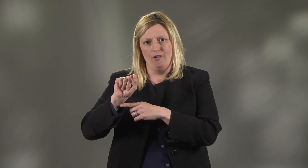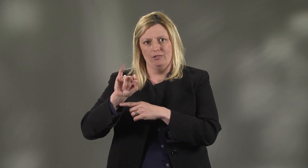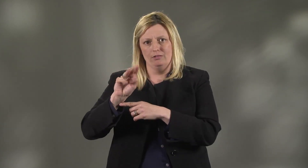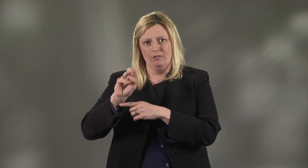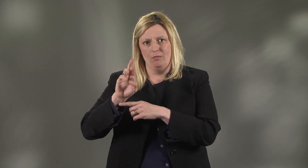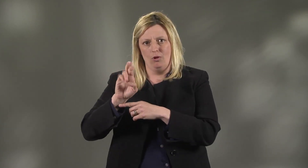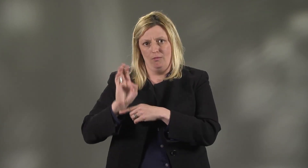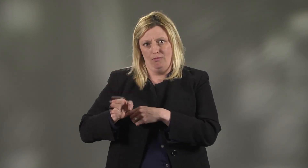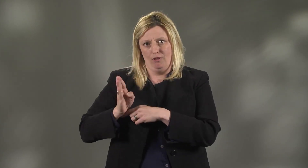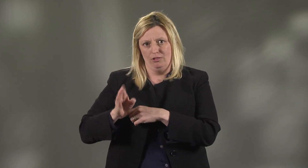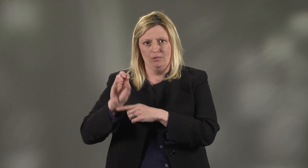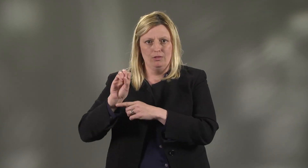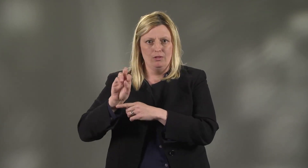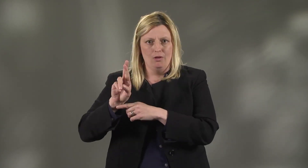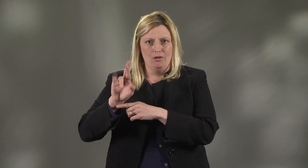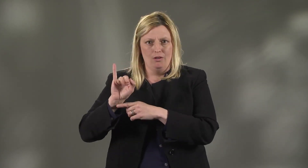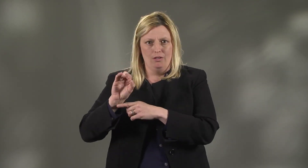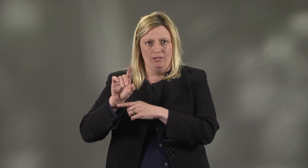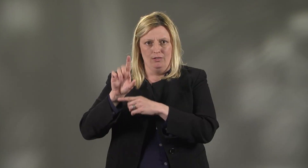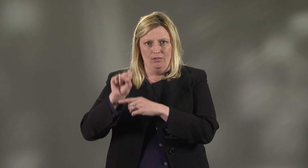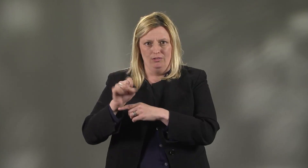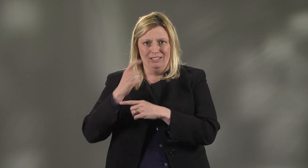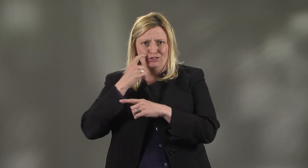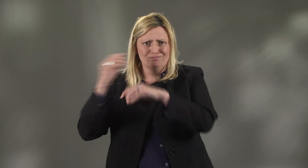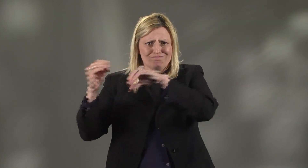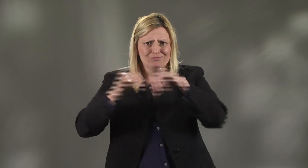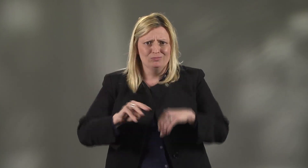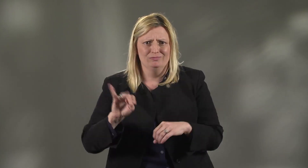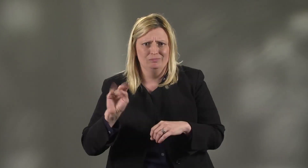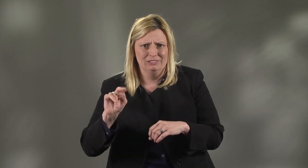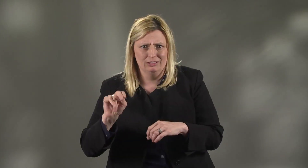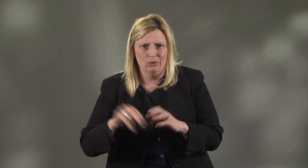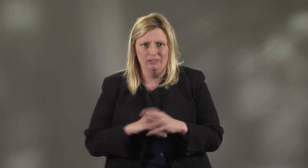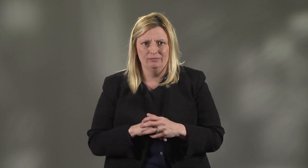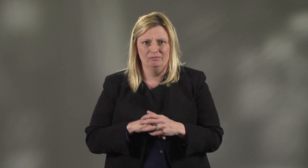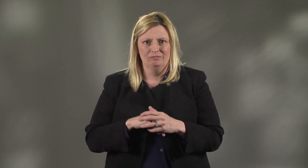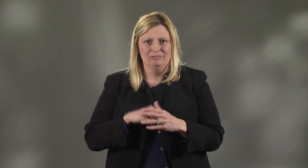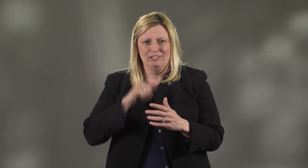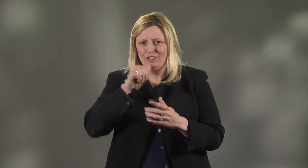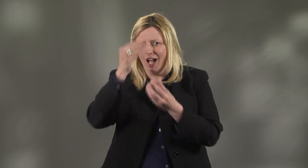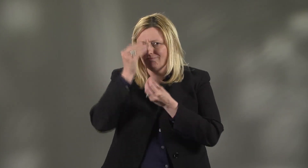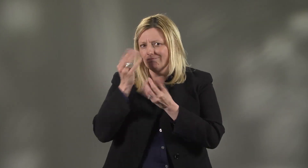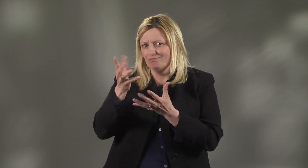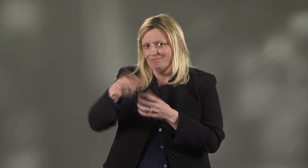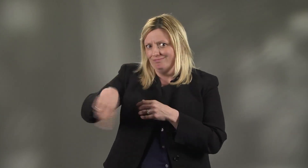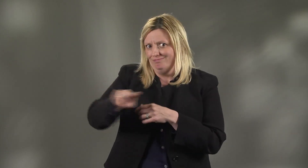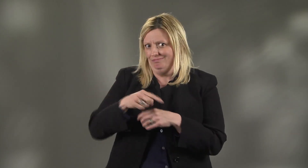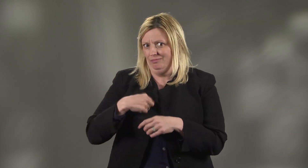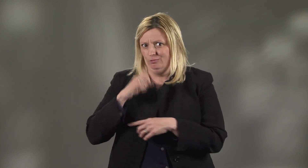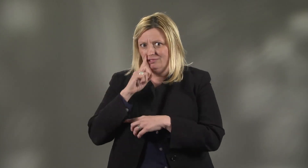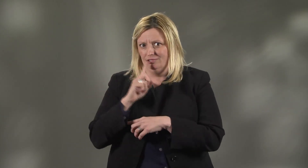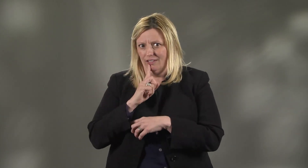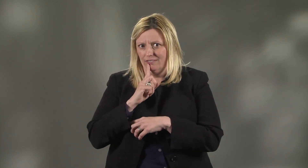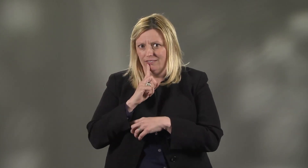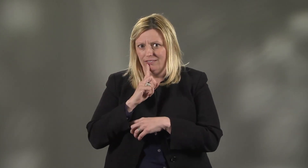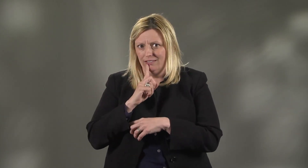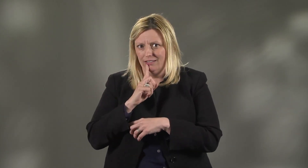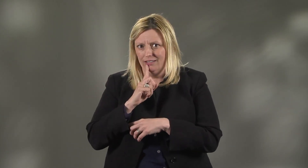with the Baltimore Orioles and moved to Minnesota. I did not inform them that I was deaf